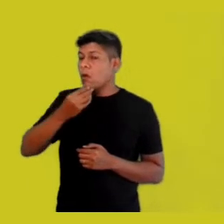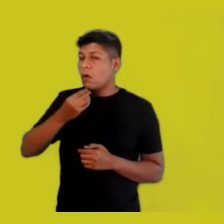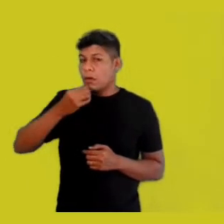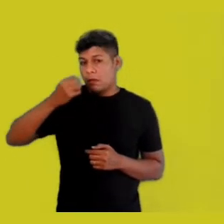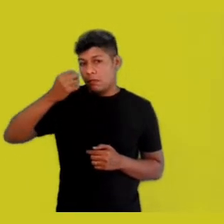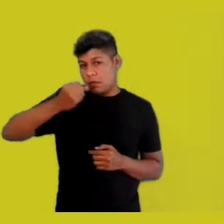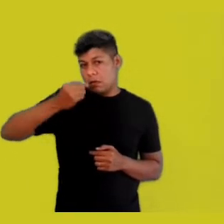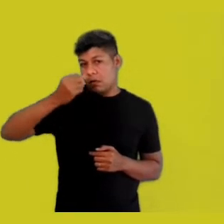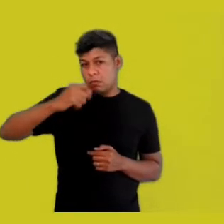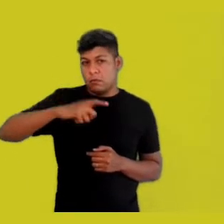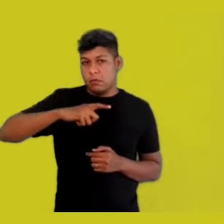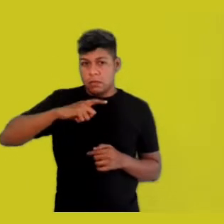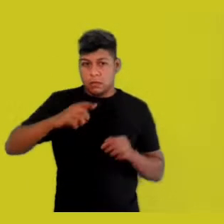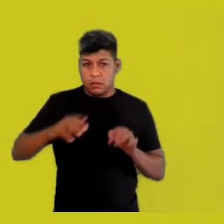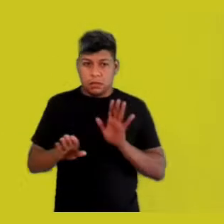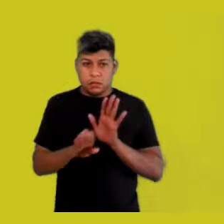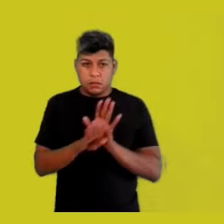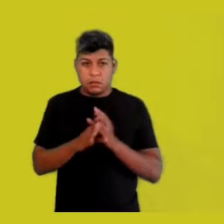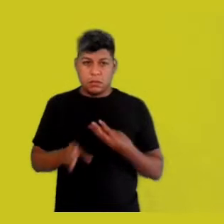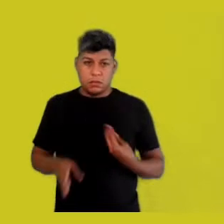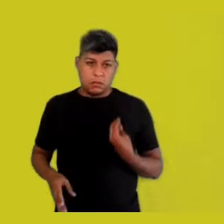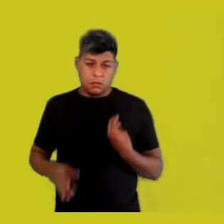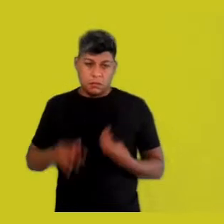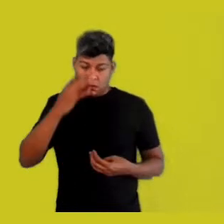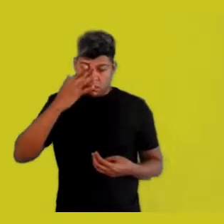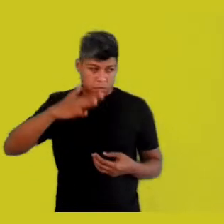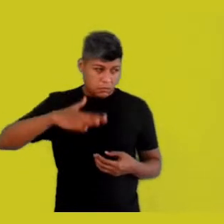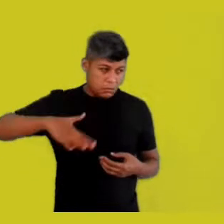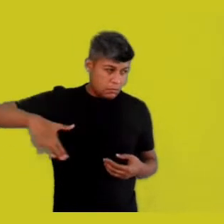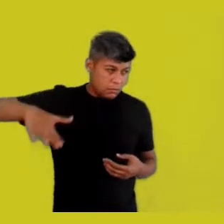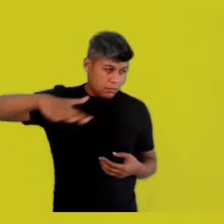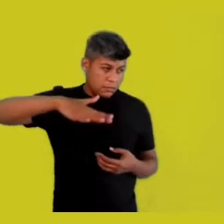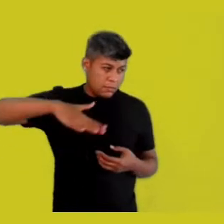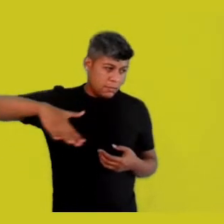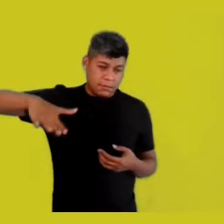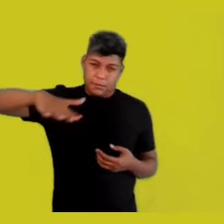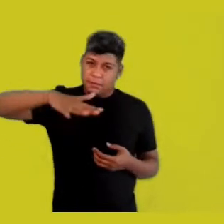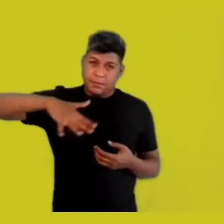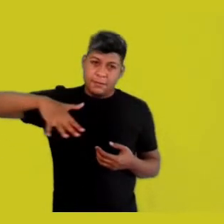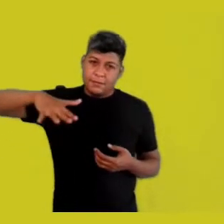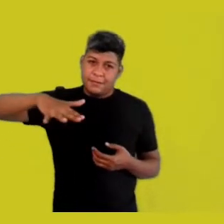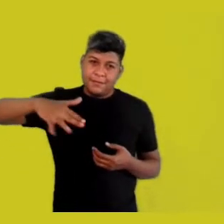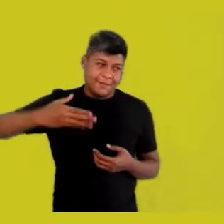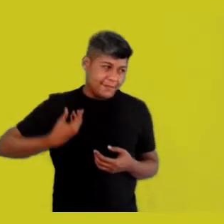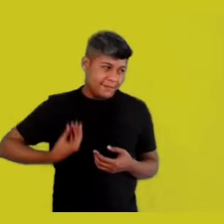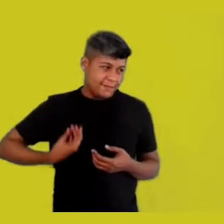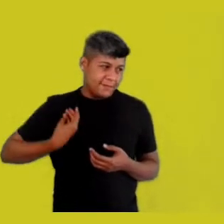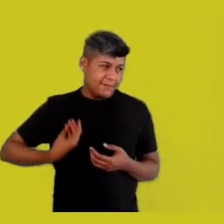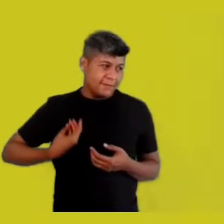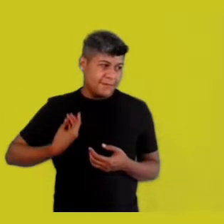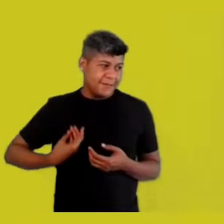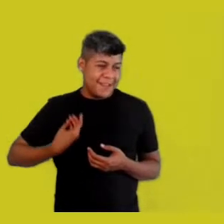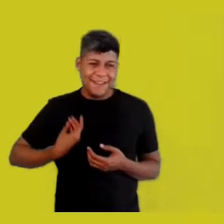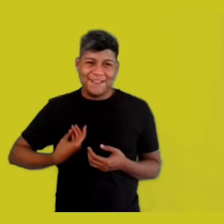when I went to live with the Marubo, I was received in a way that moves me to this day.